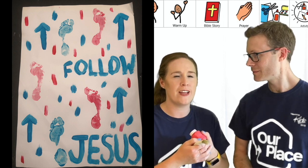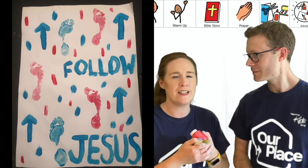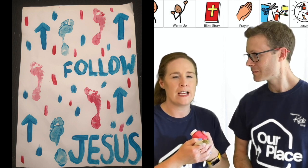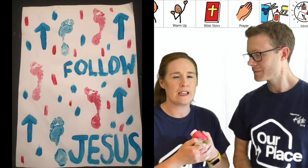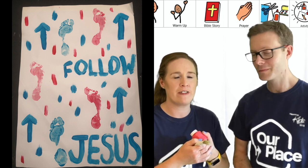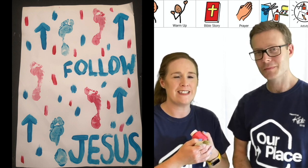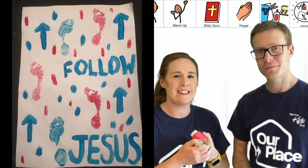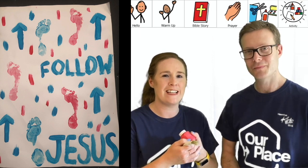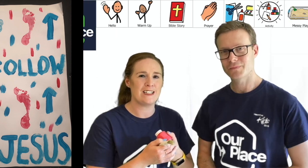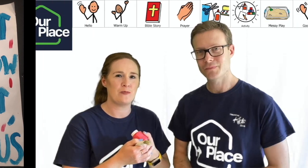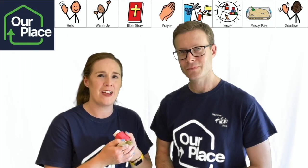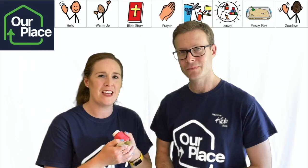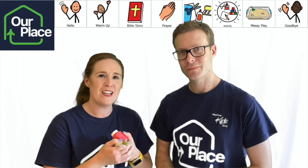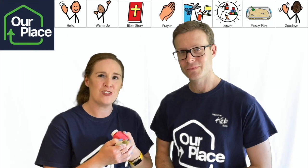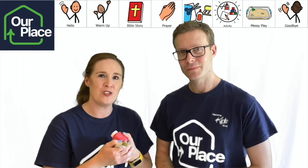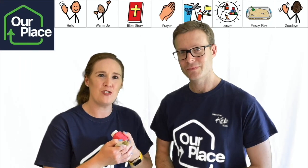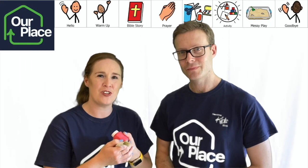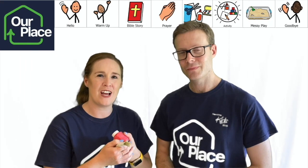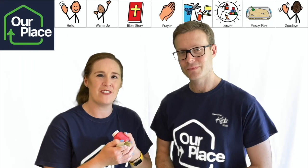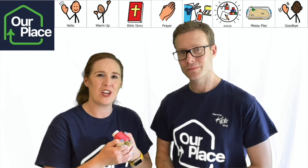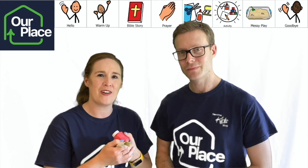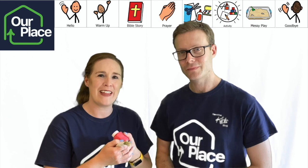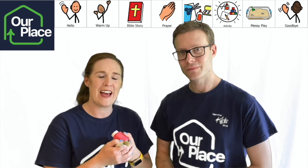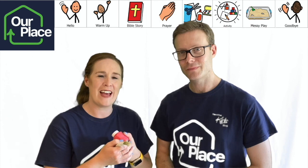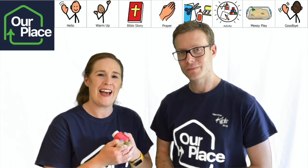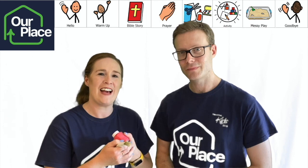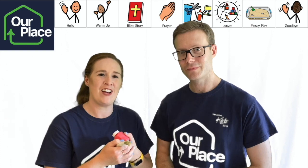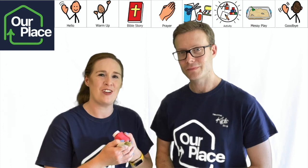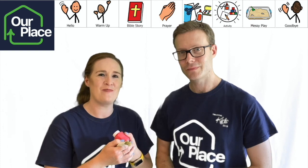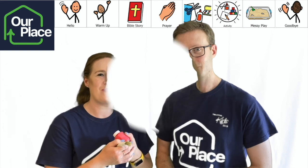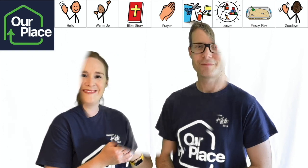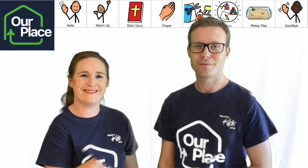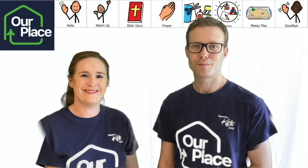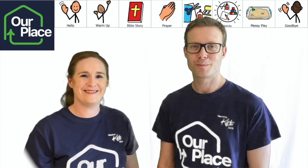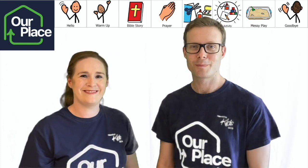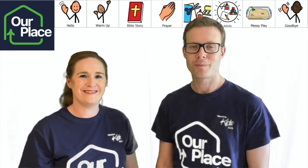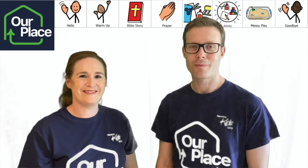and decorated a little bit so you could have a go at that at home